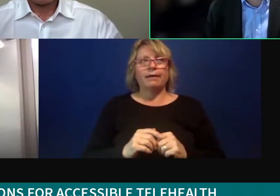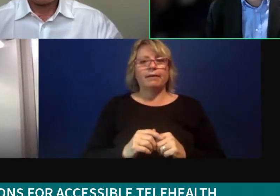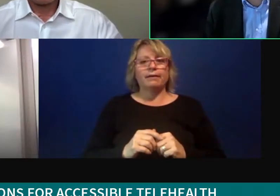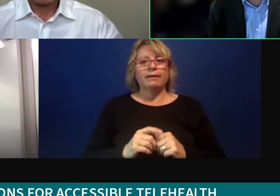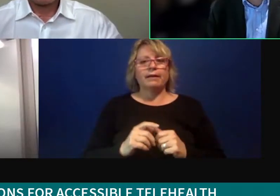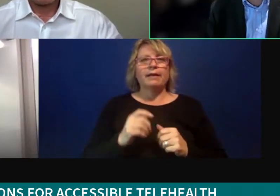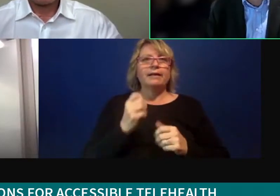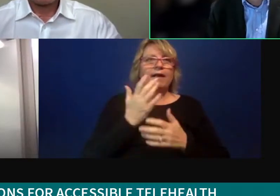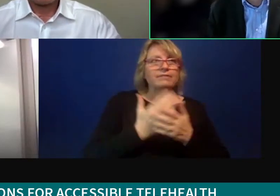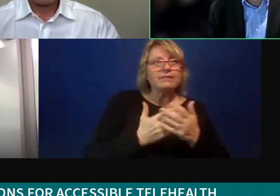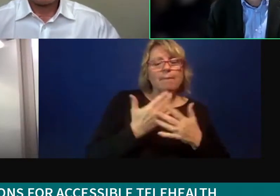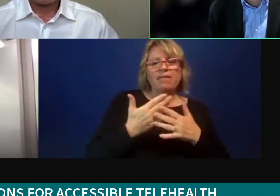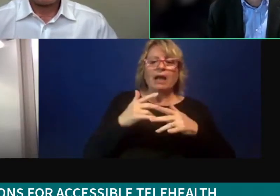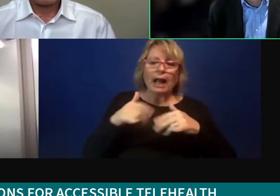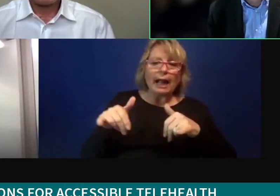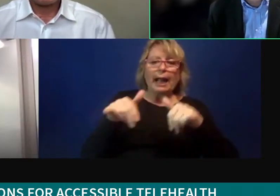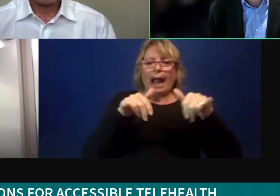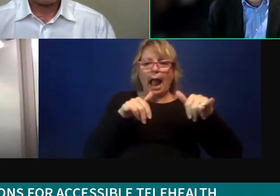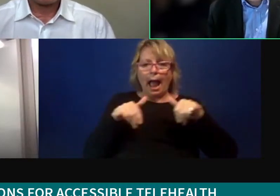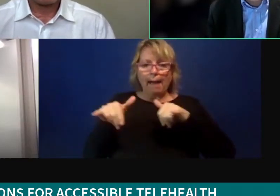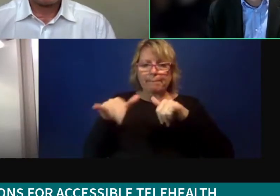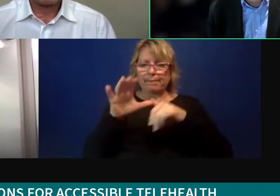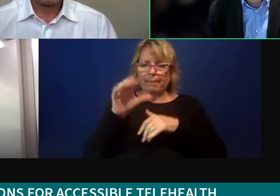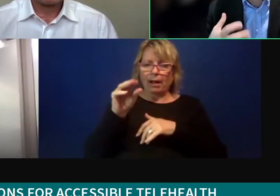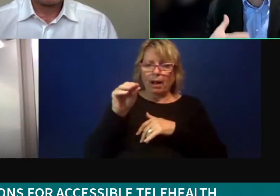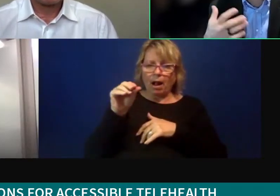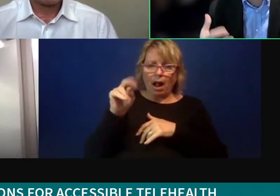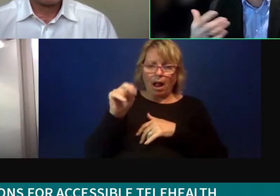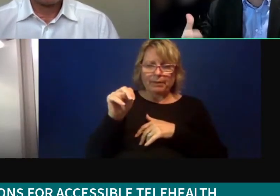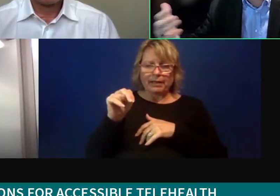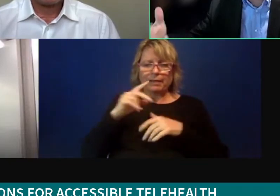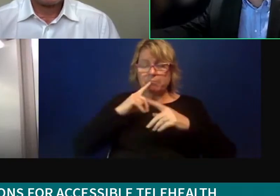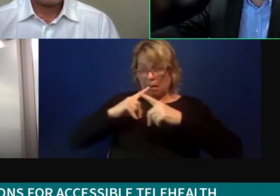have things very, very, very common where the complexity doesn't mean I have to change the